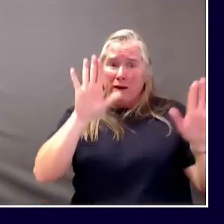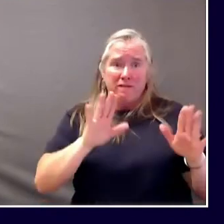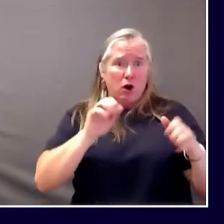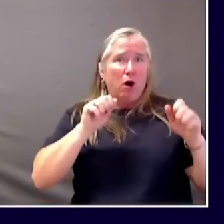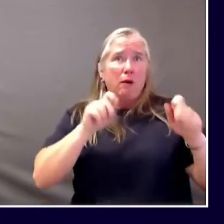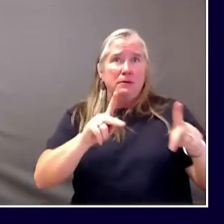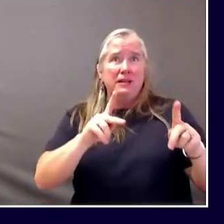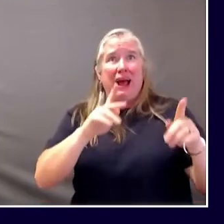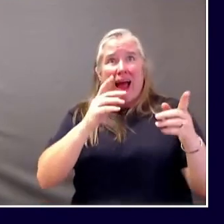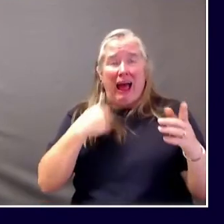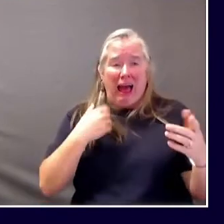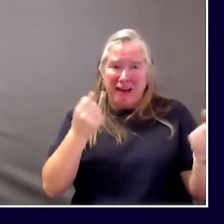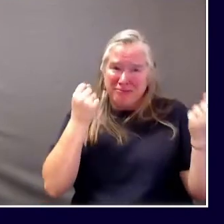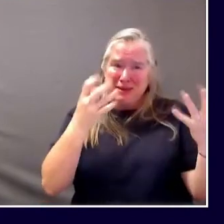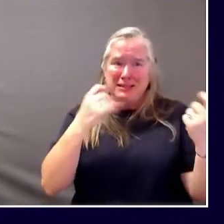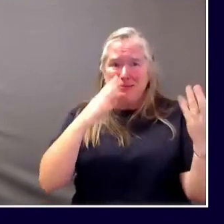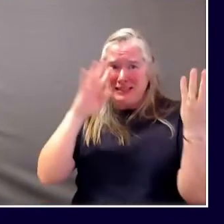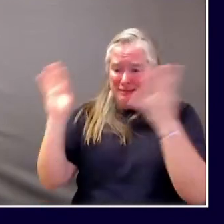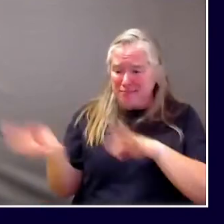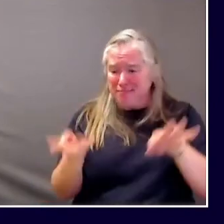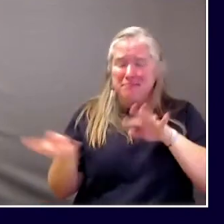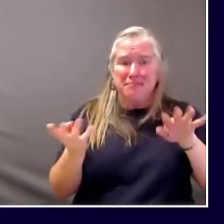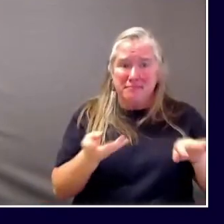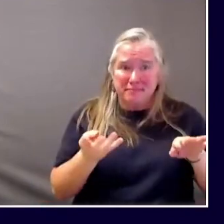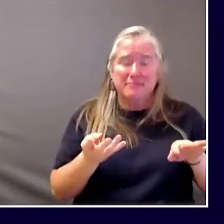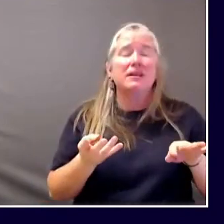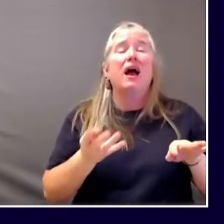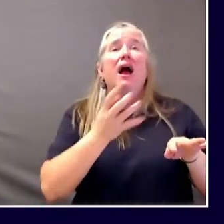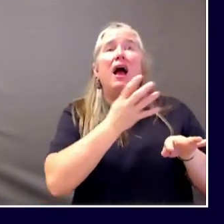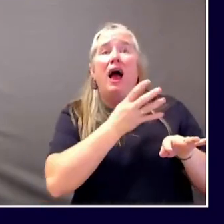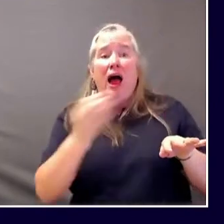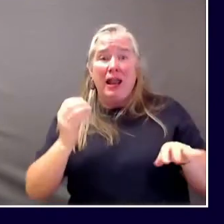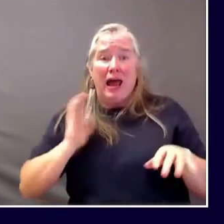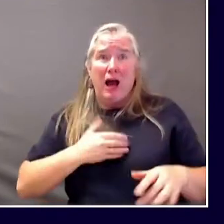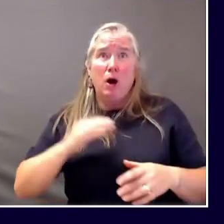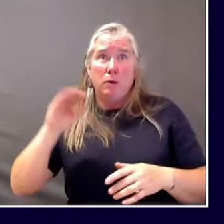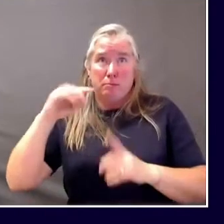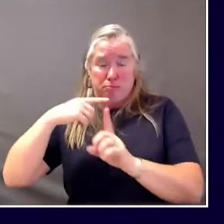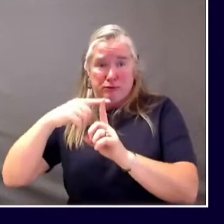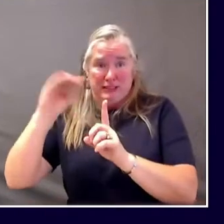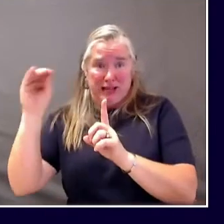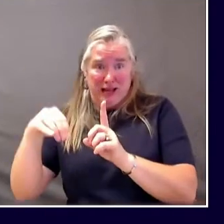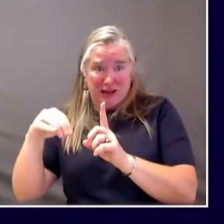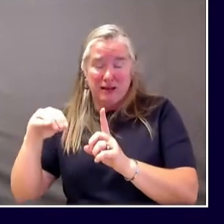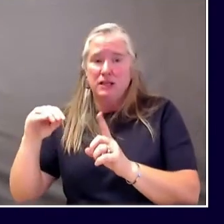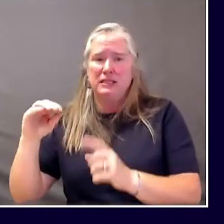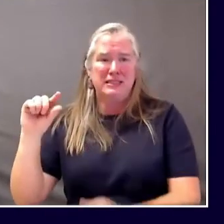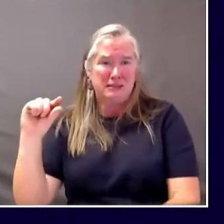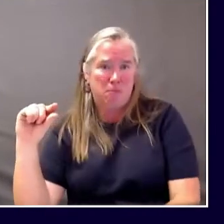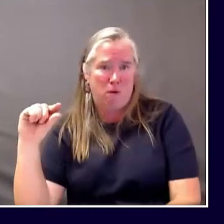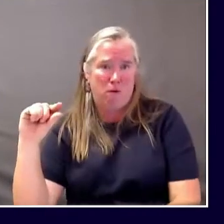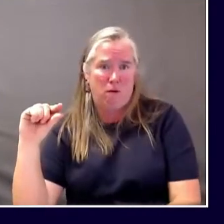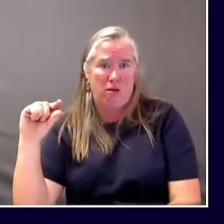position to be able to detect